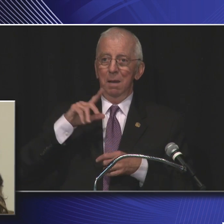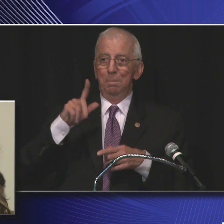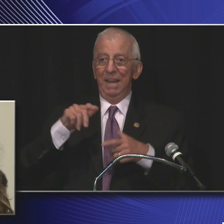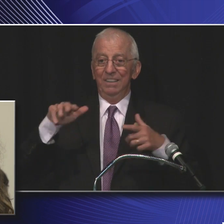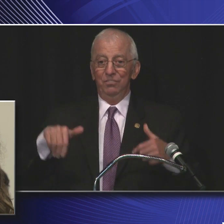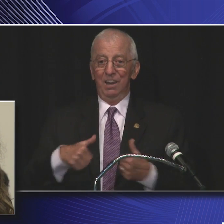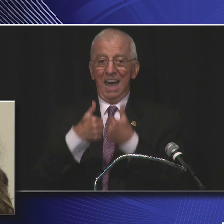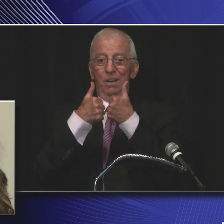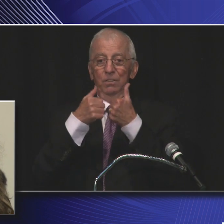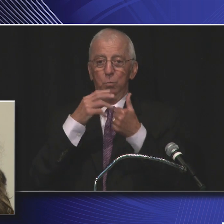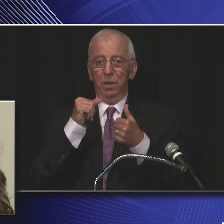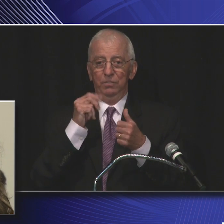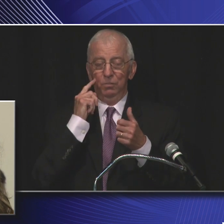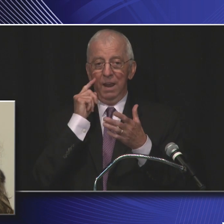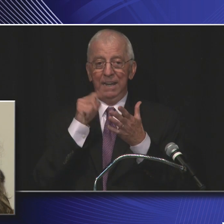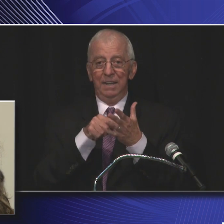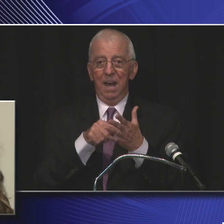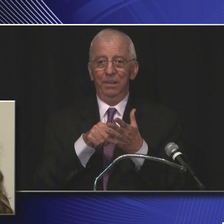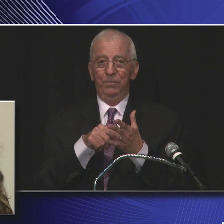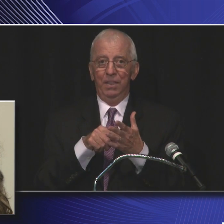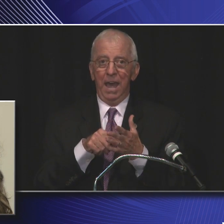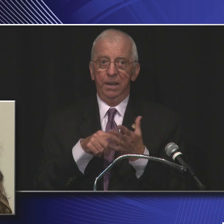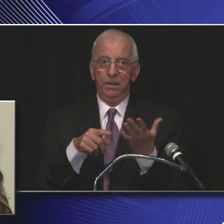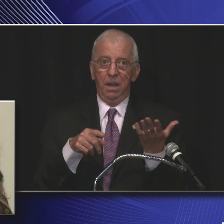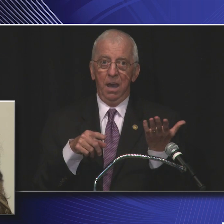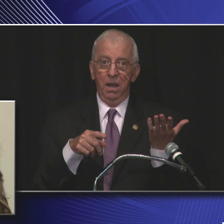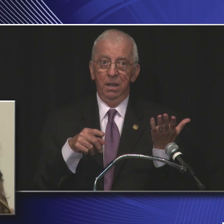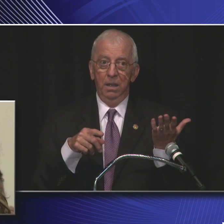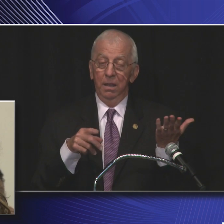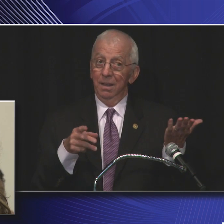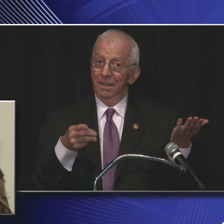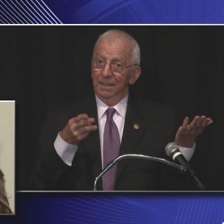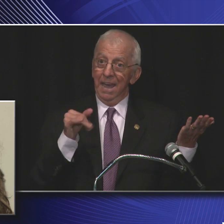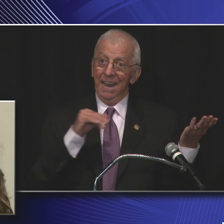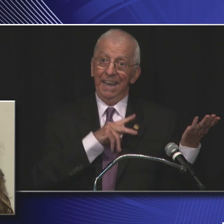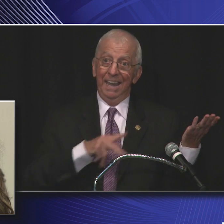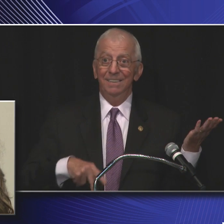My biggest challenge was to recognize that, hey King